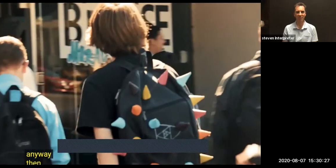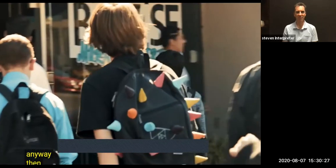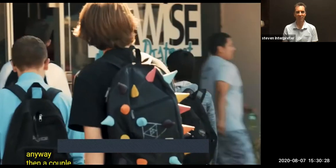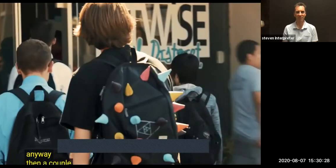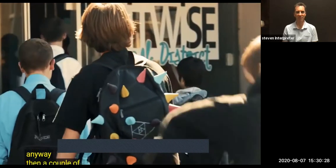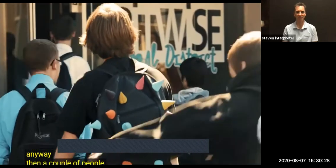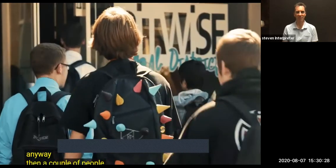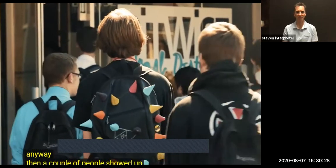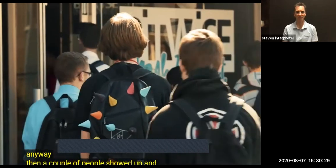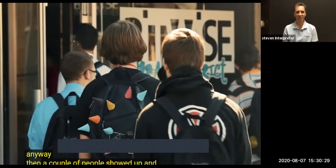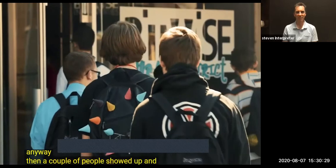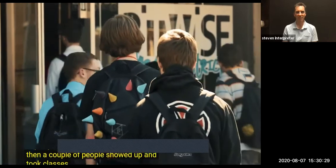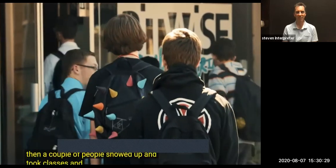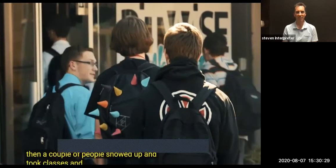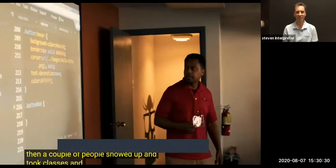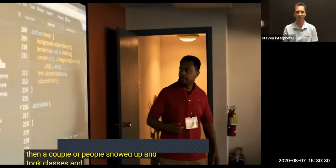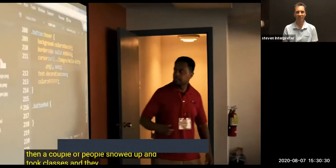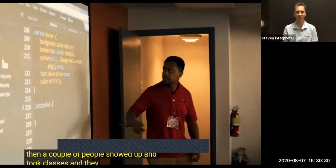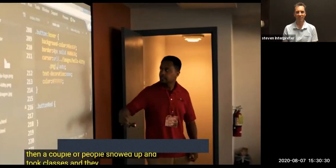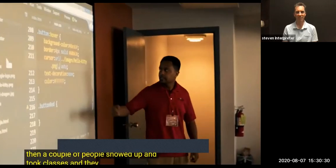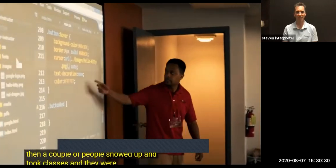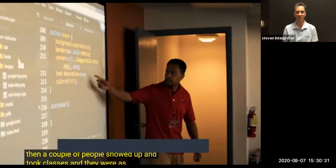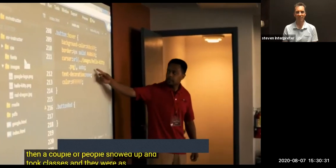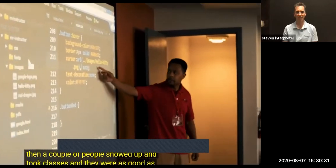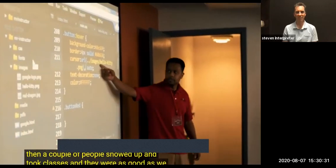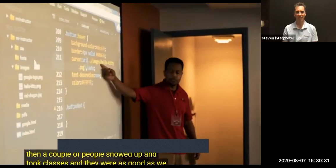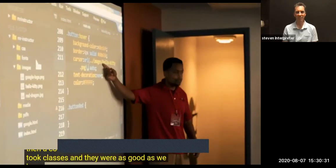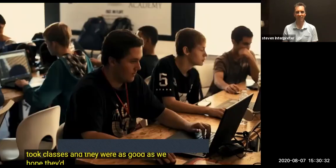Then a couple of people showed up and took classes and they were as good as we hoped, they'd be